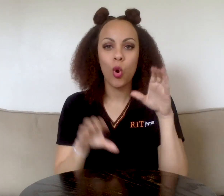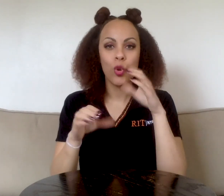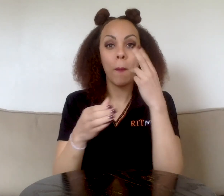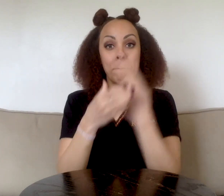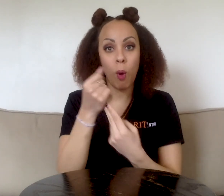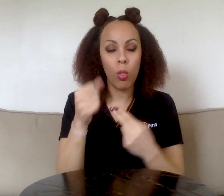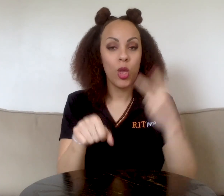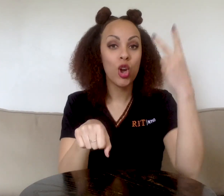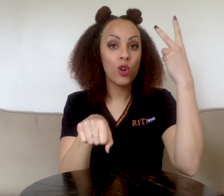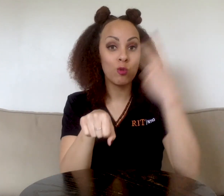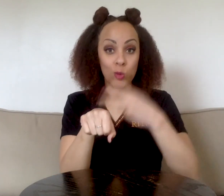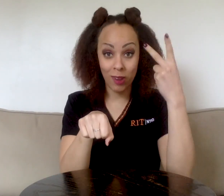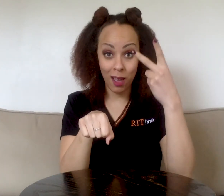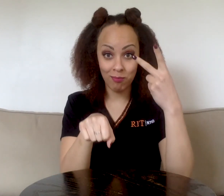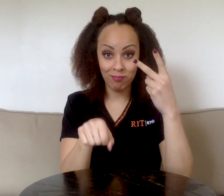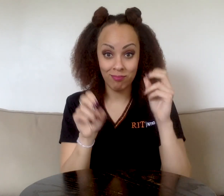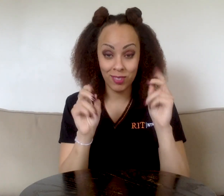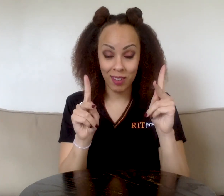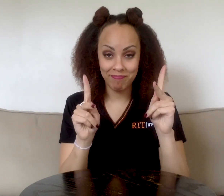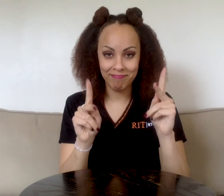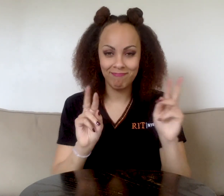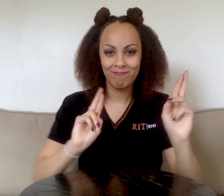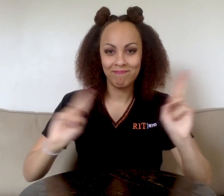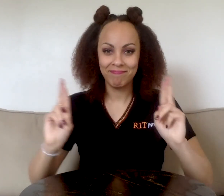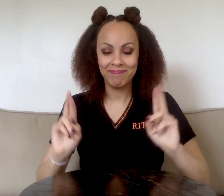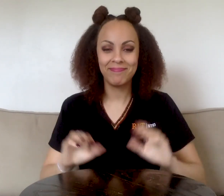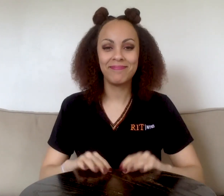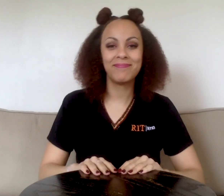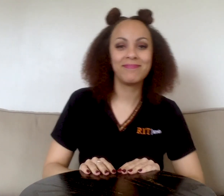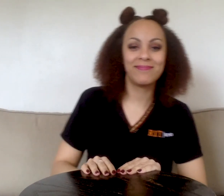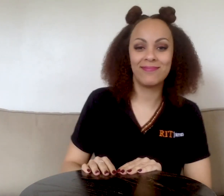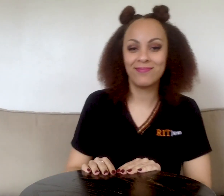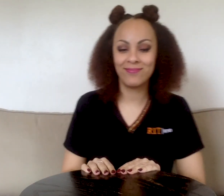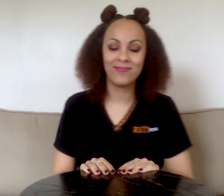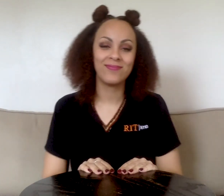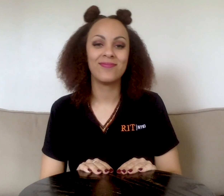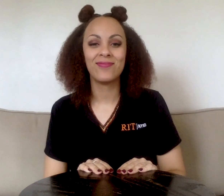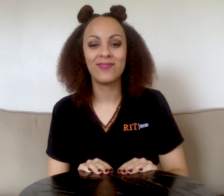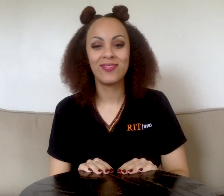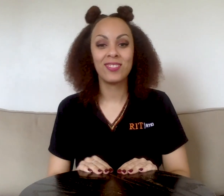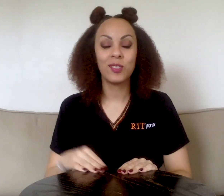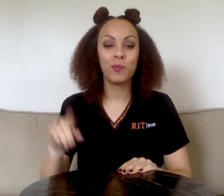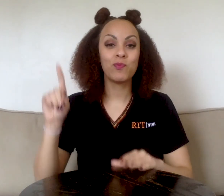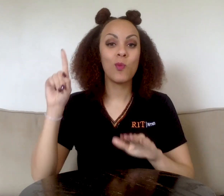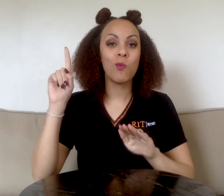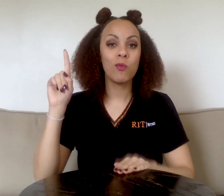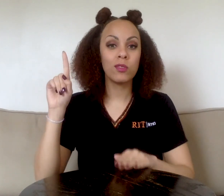We will try each tone two times.